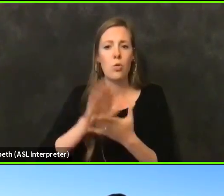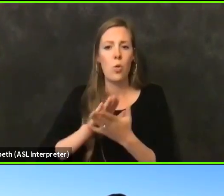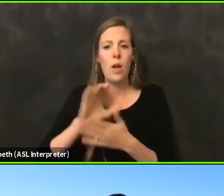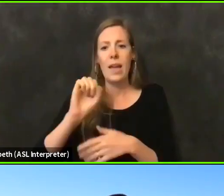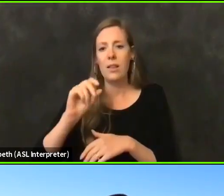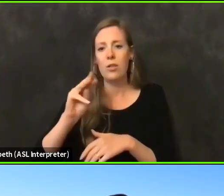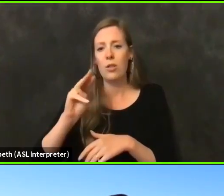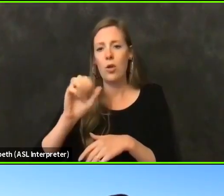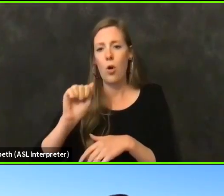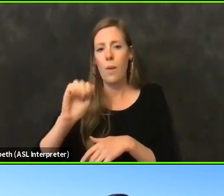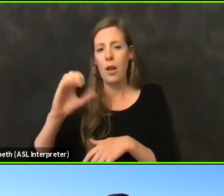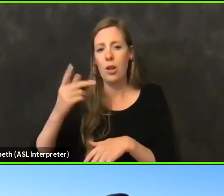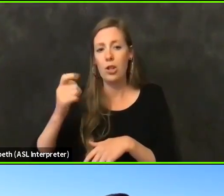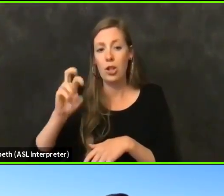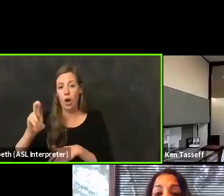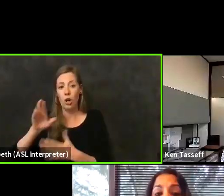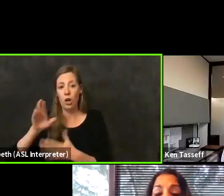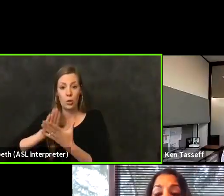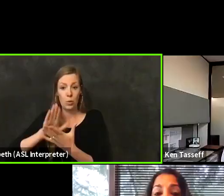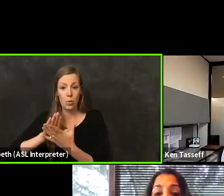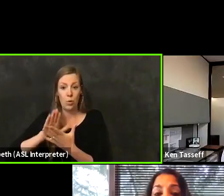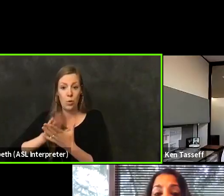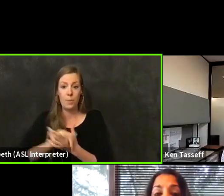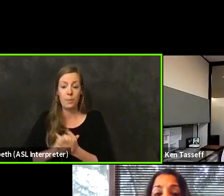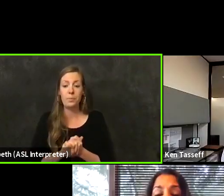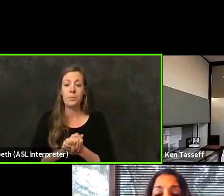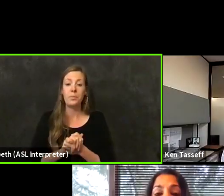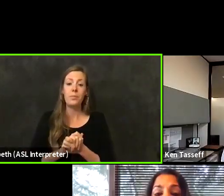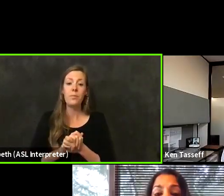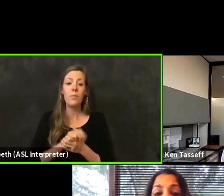At Public Health, we're busy reviewing an additional 20 for reopening plants, and